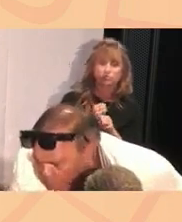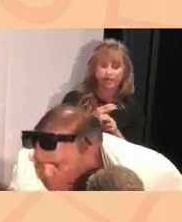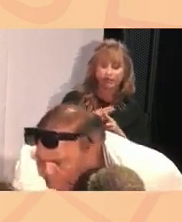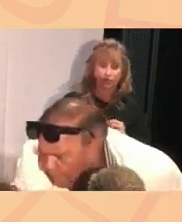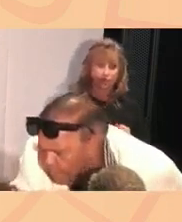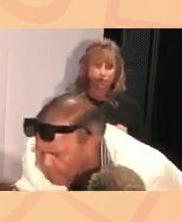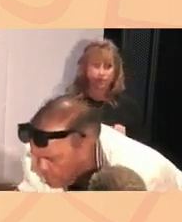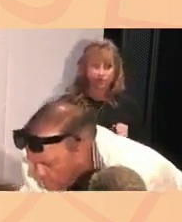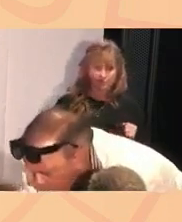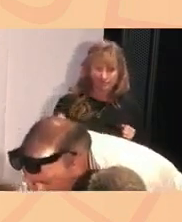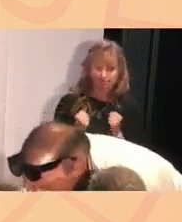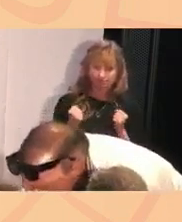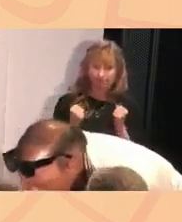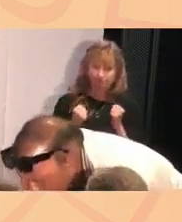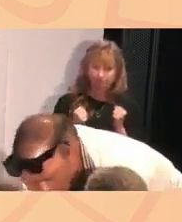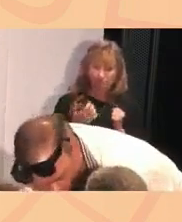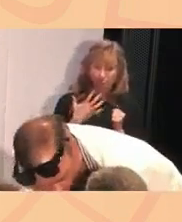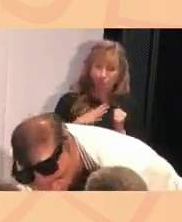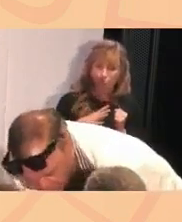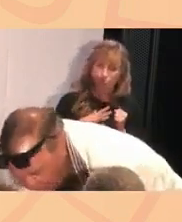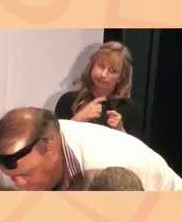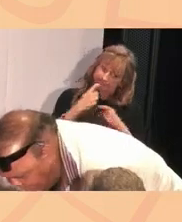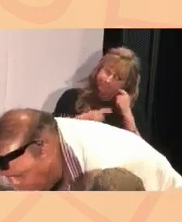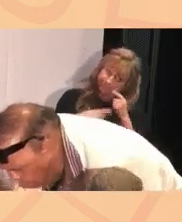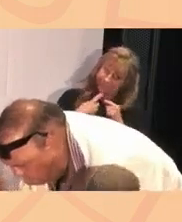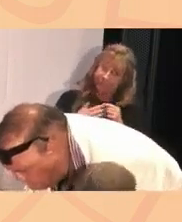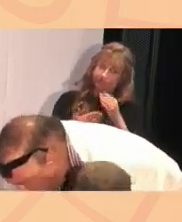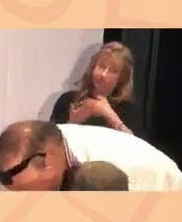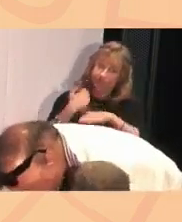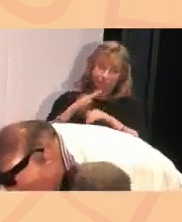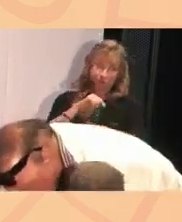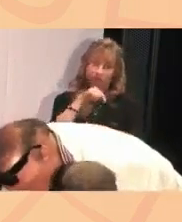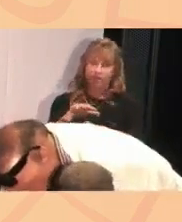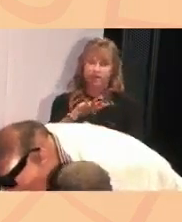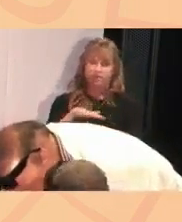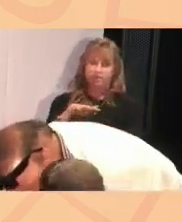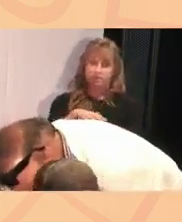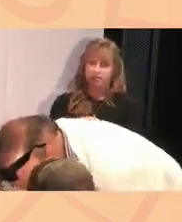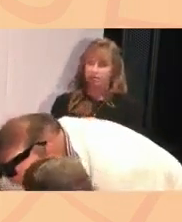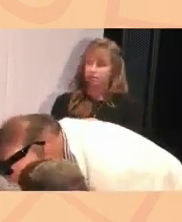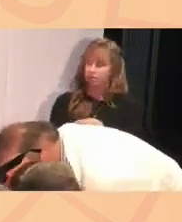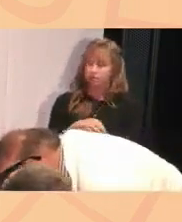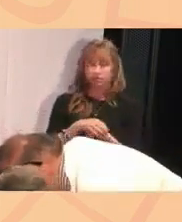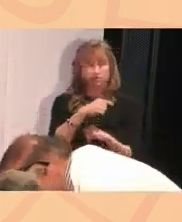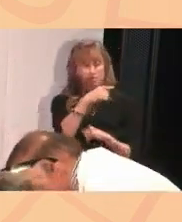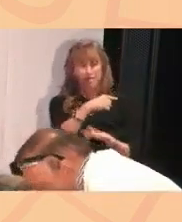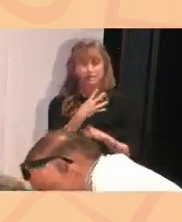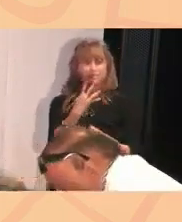Those three elements. And they were really kind of conceived to strengthen that idea